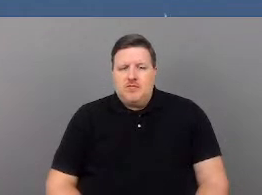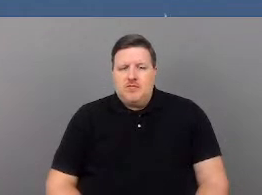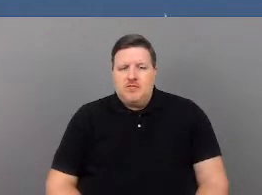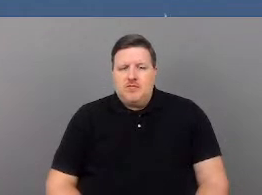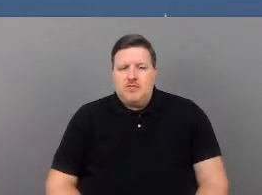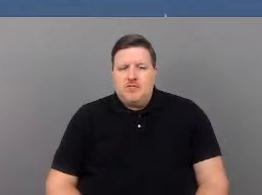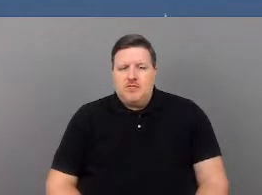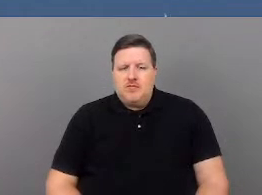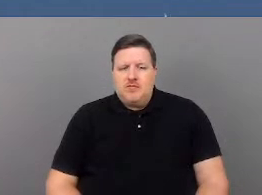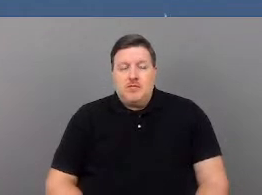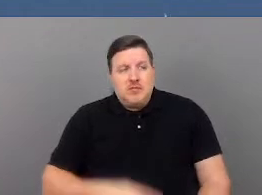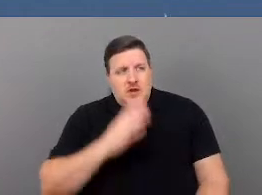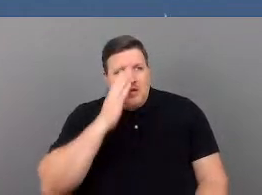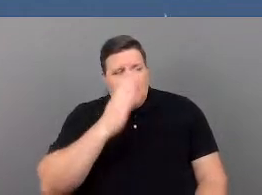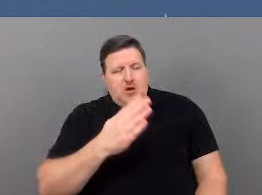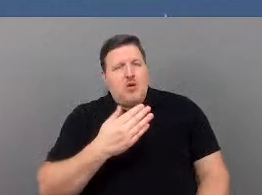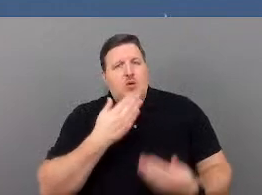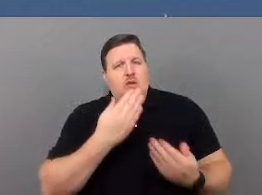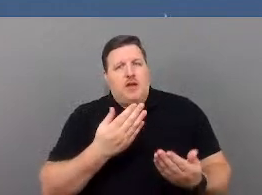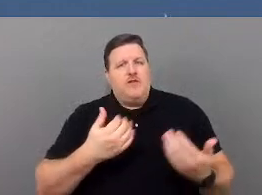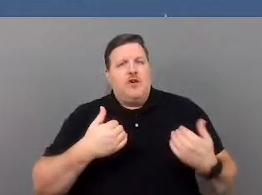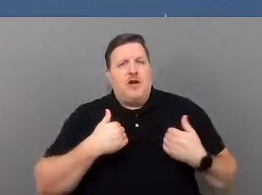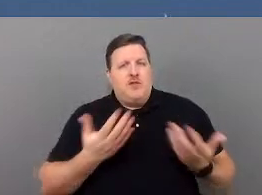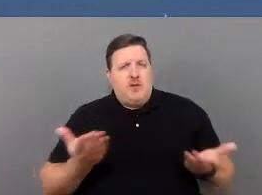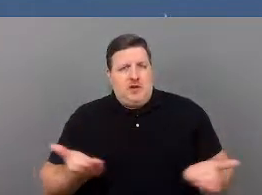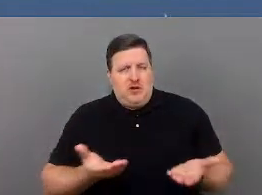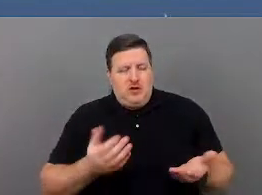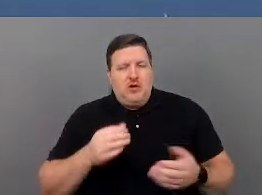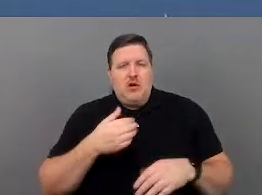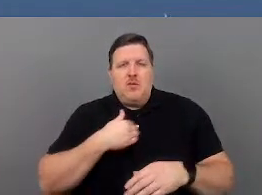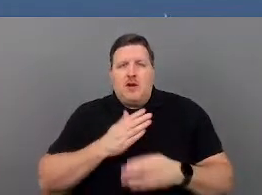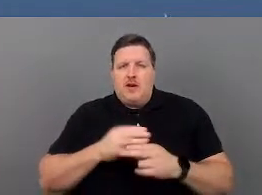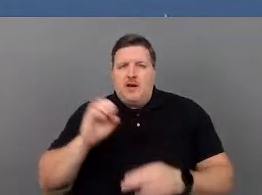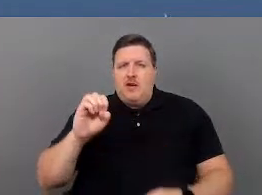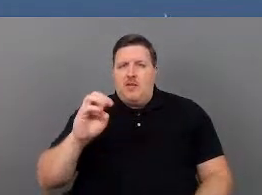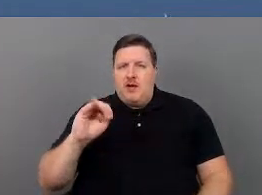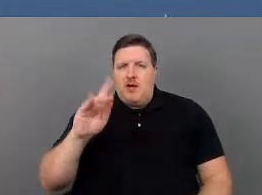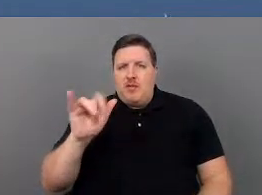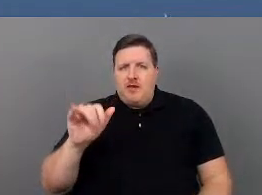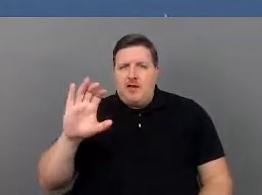WORK IN WARD 3 AND I'M CALLING TO ENCOURAGE THE COUNCIL TO STAND WITH THE PEOPLE OF MINNEAPOLIS AND REJECT THE